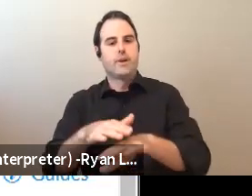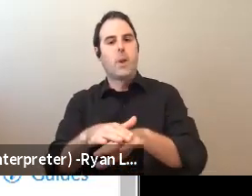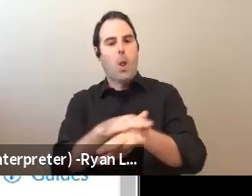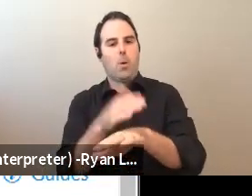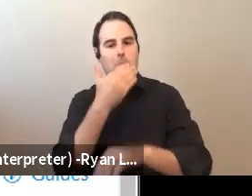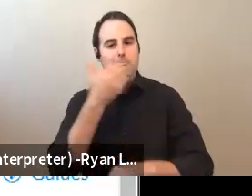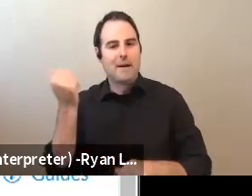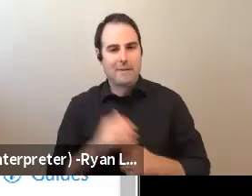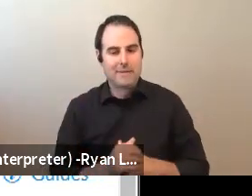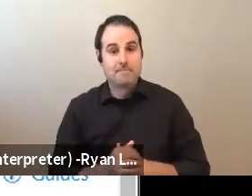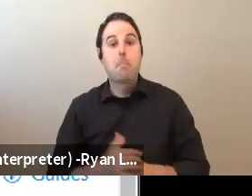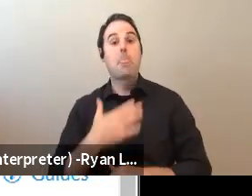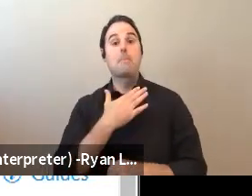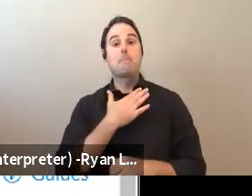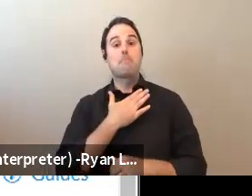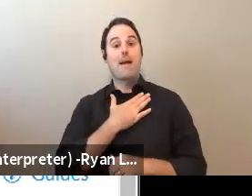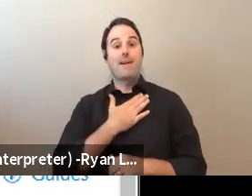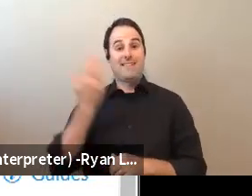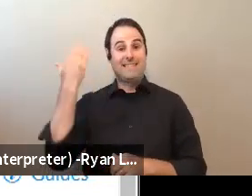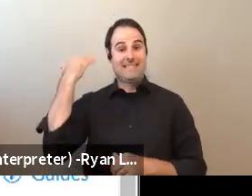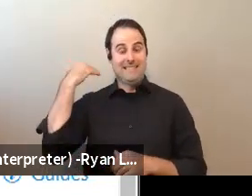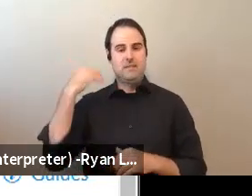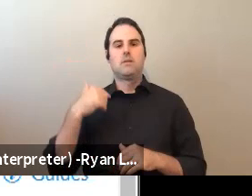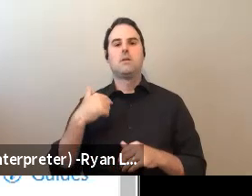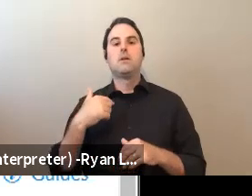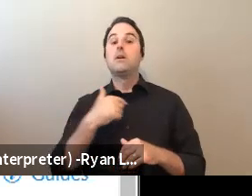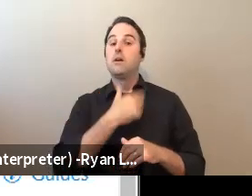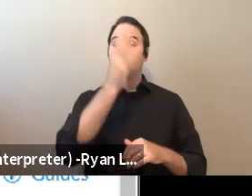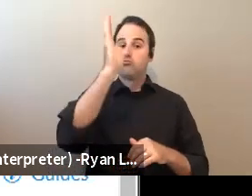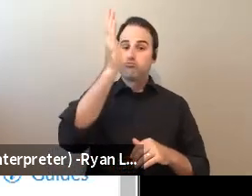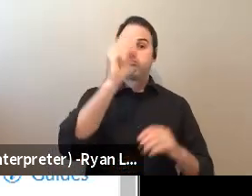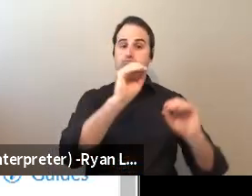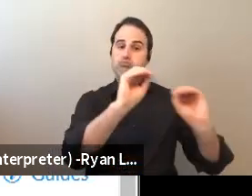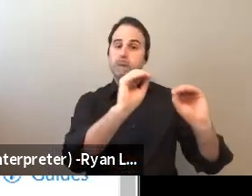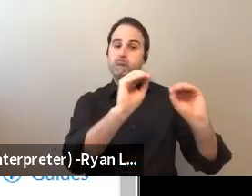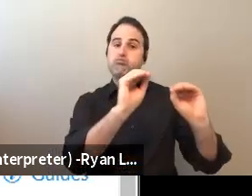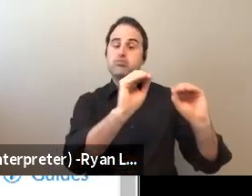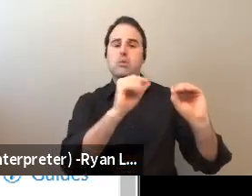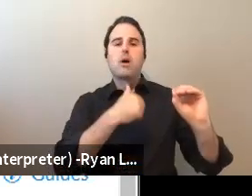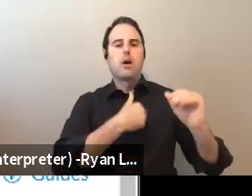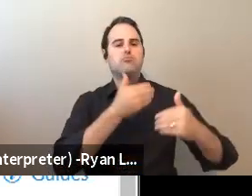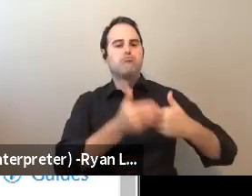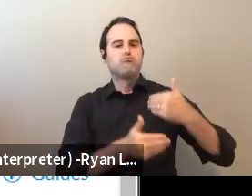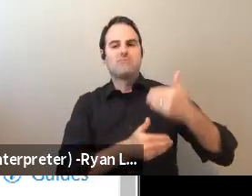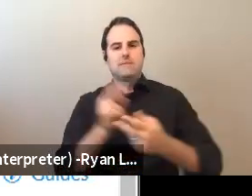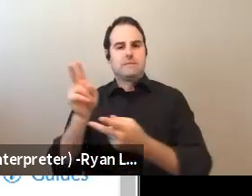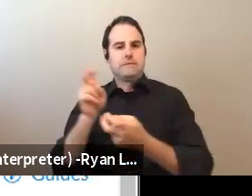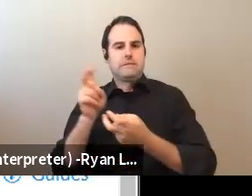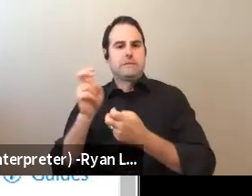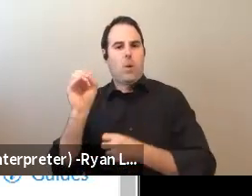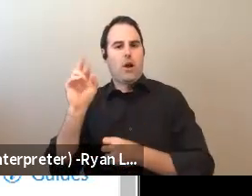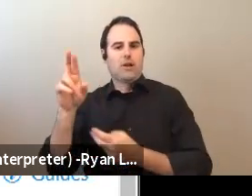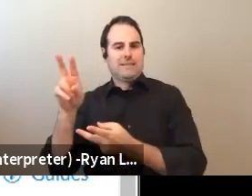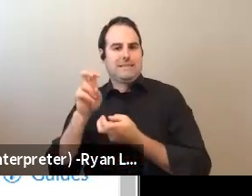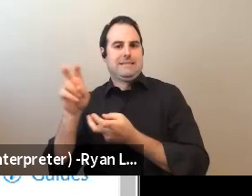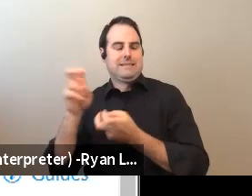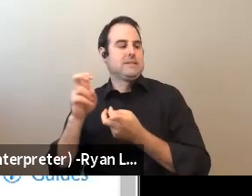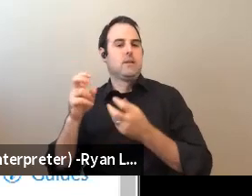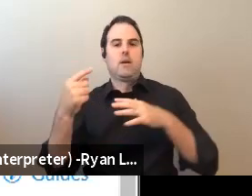Sally Potter: Started slowly incorporating our materials into my course and it took a couple semesters and then I finally just pulled the plug on that.